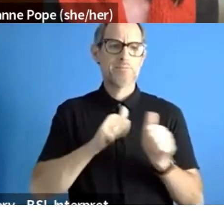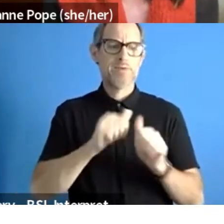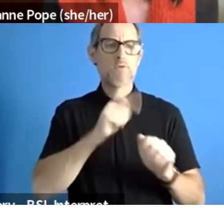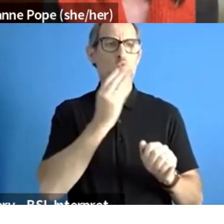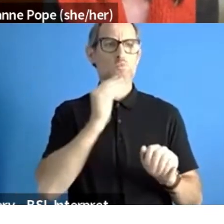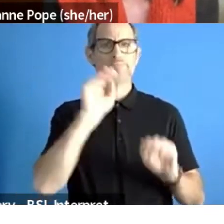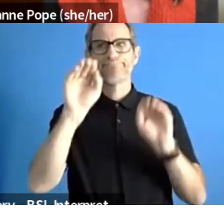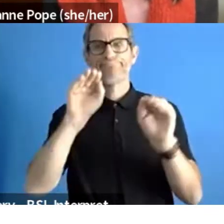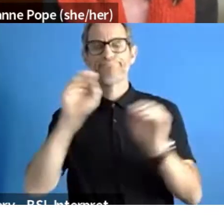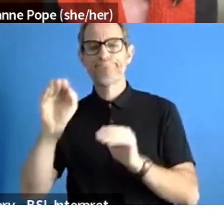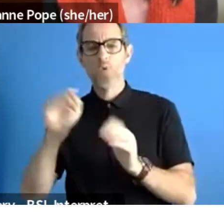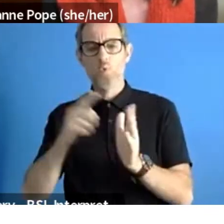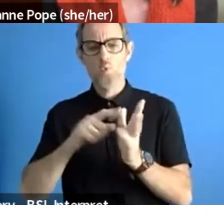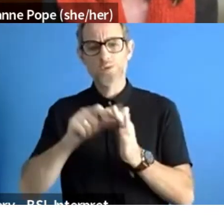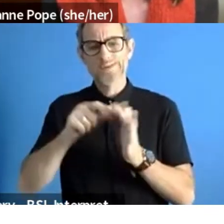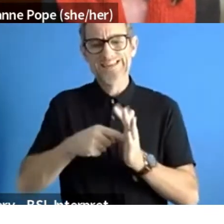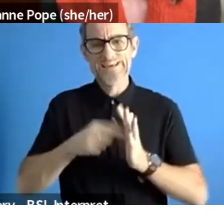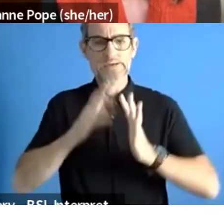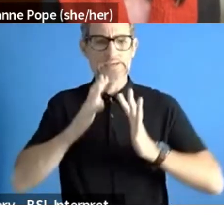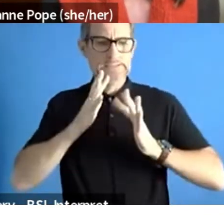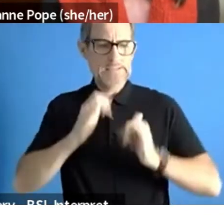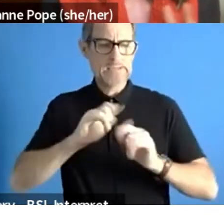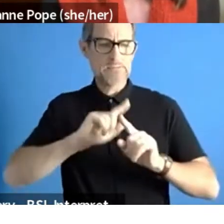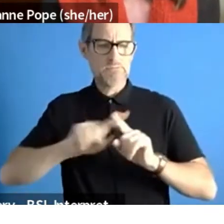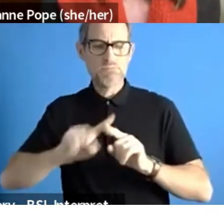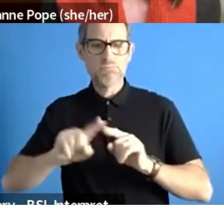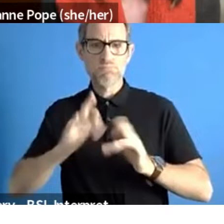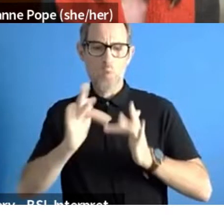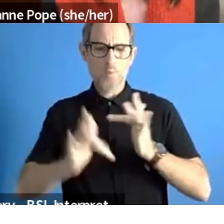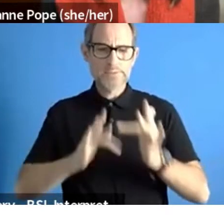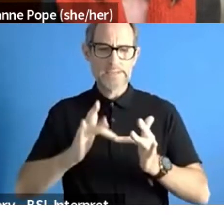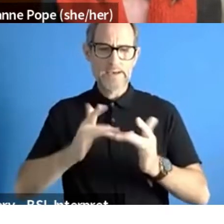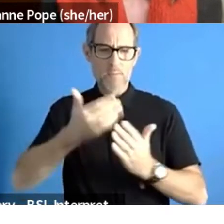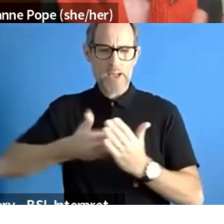navigate the site and highlight any problem areas.